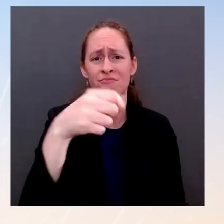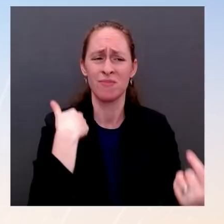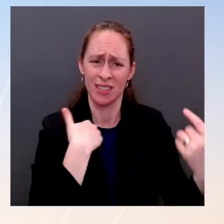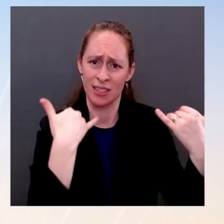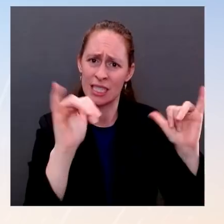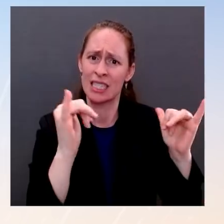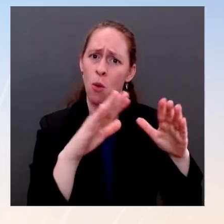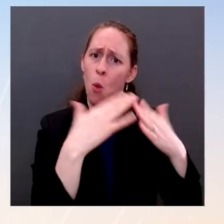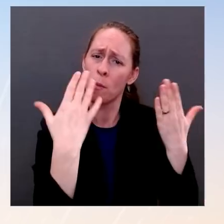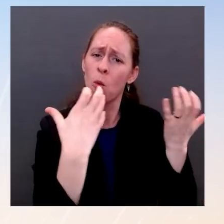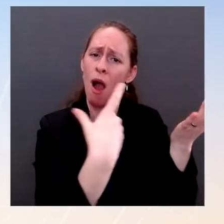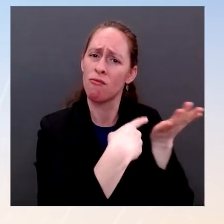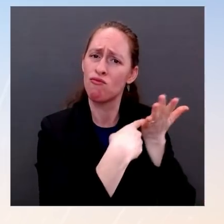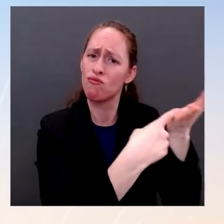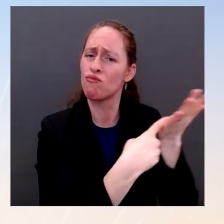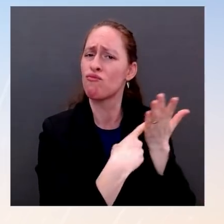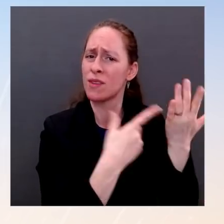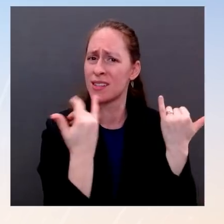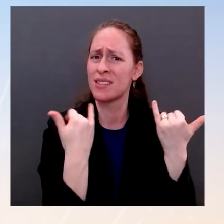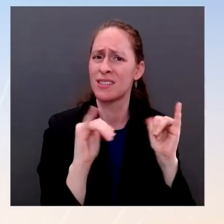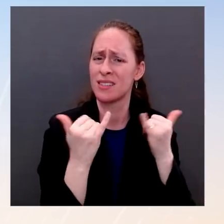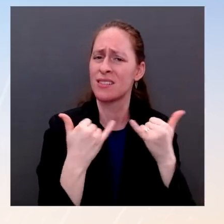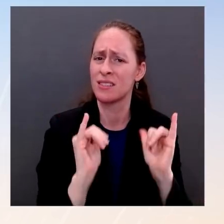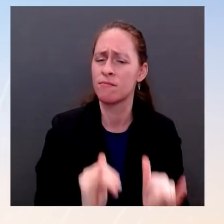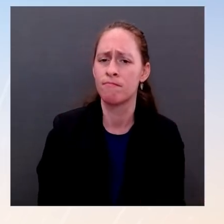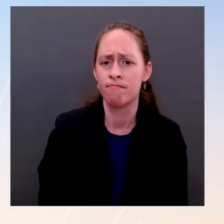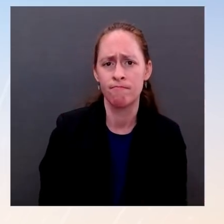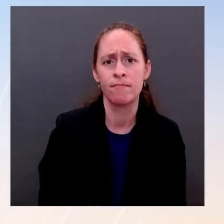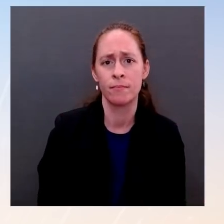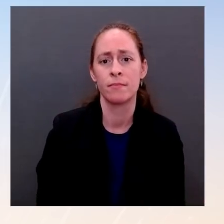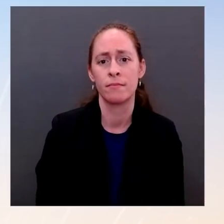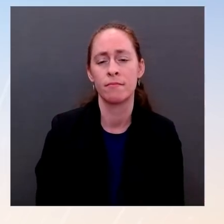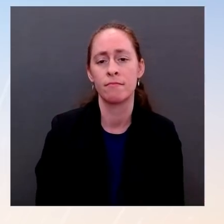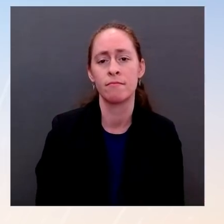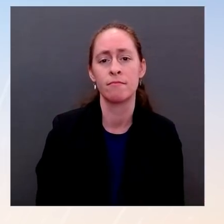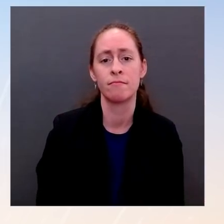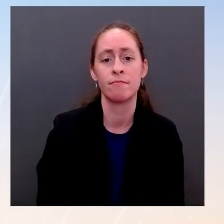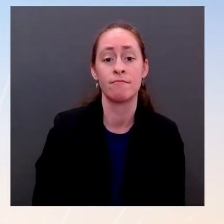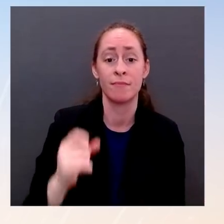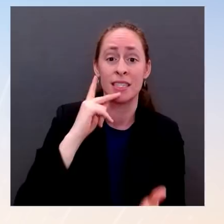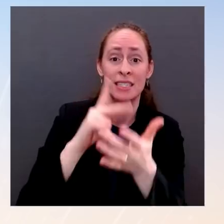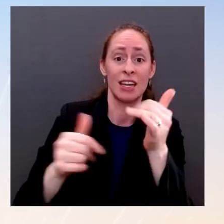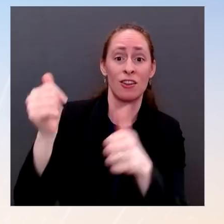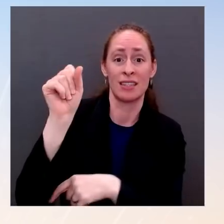as is evidenced by the fact that our Secretary of State is planning to engage with the foreign minister.